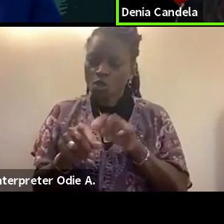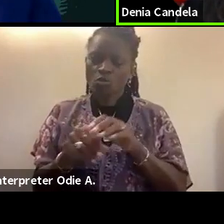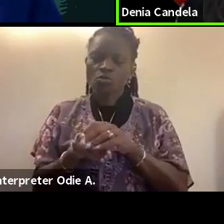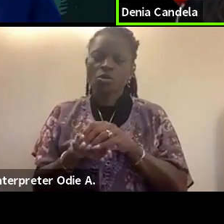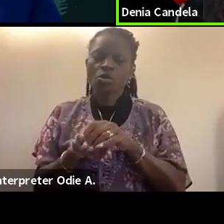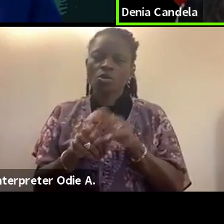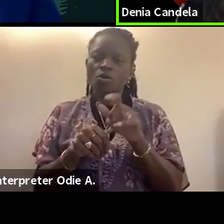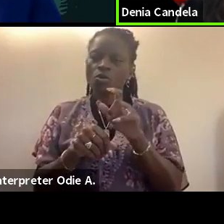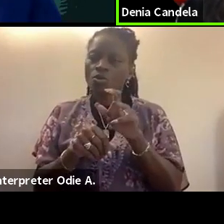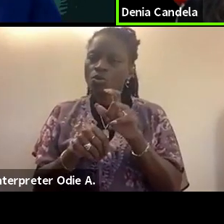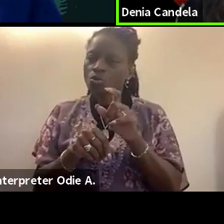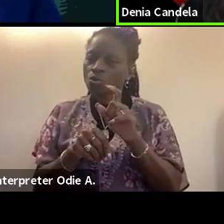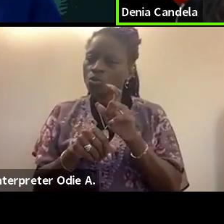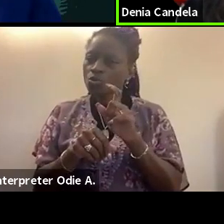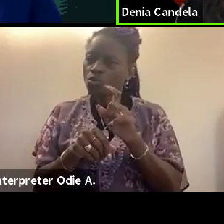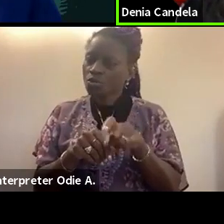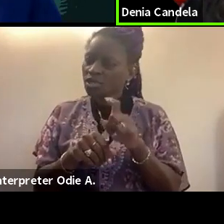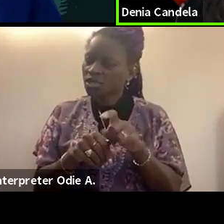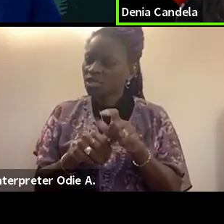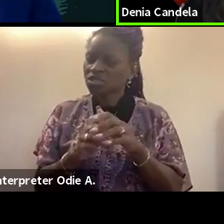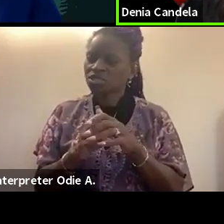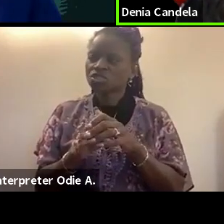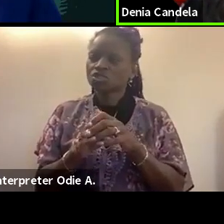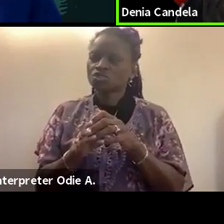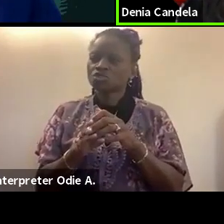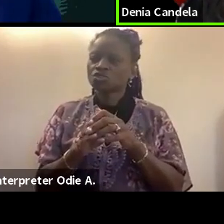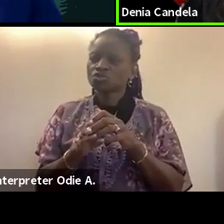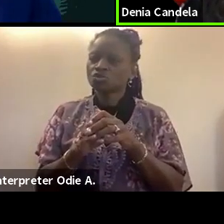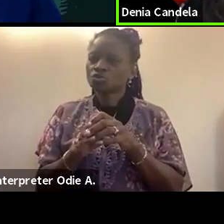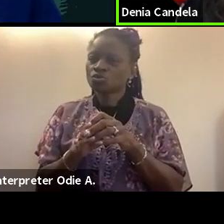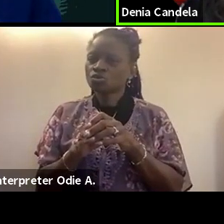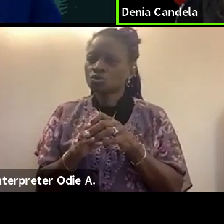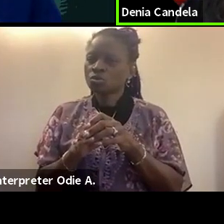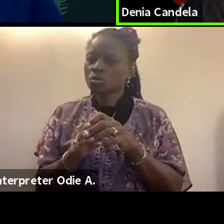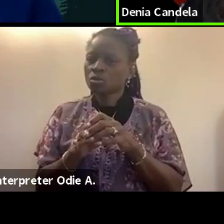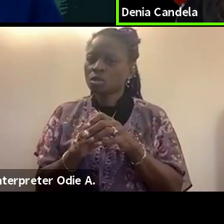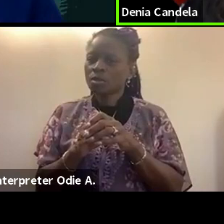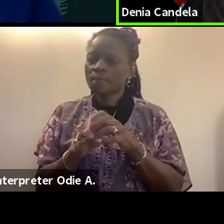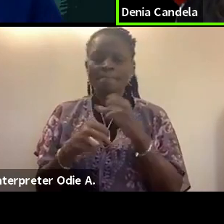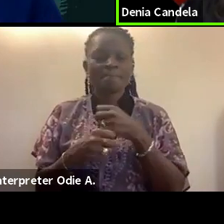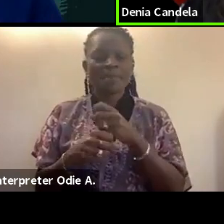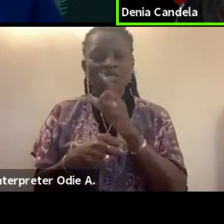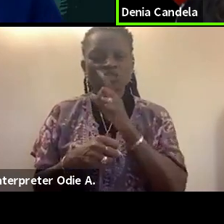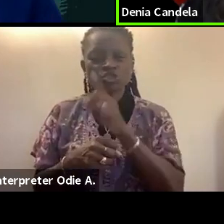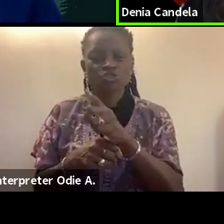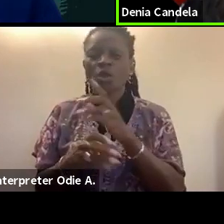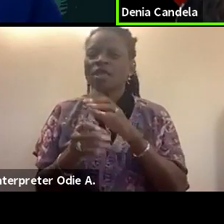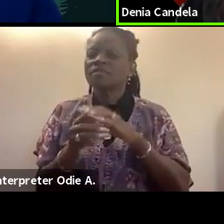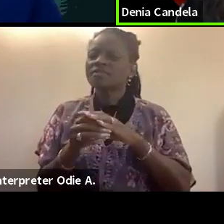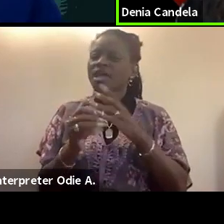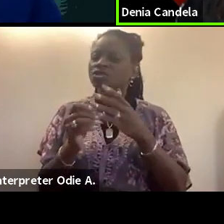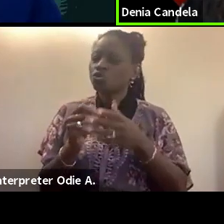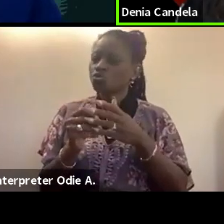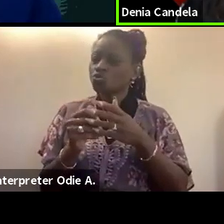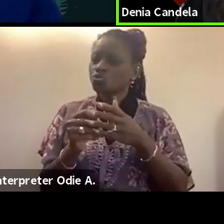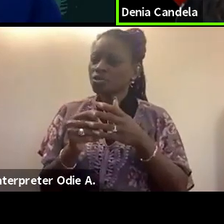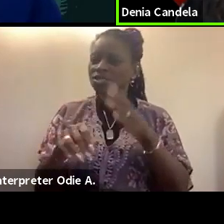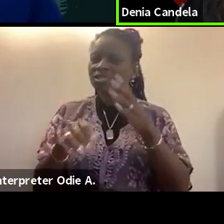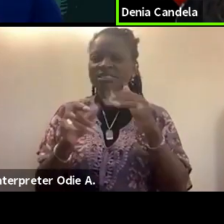work of Basis Collective, The Koda Project, and the Coordinated Outreach Collaborative, The Pacific Islander Task Work, and others.